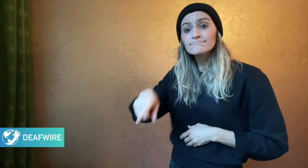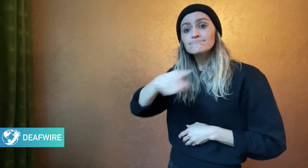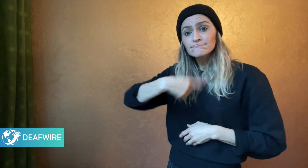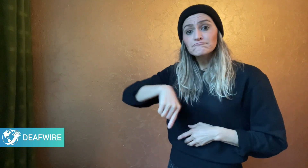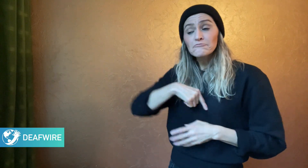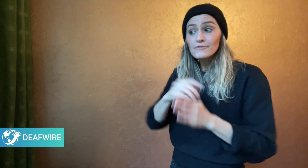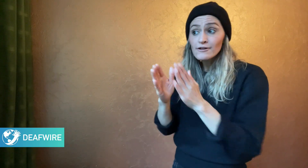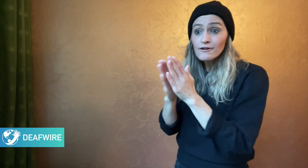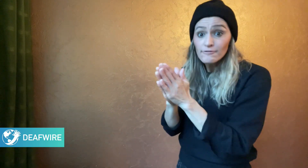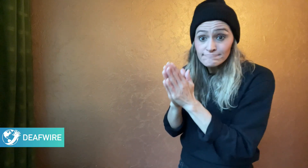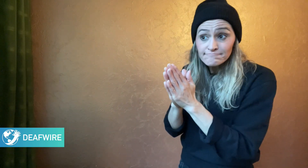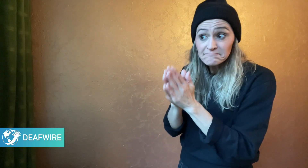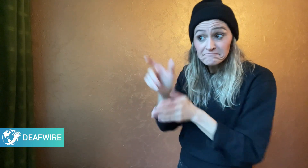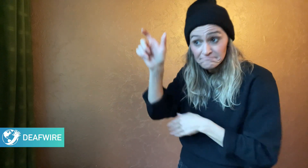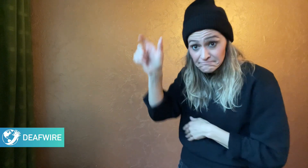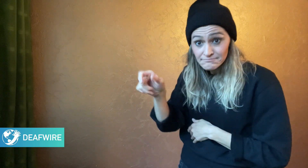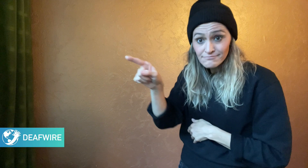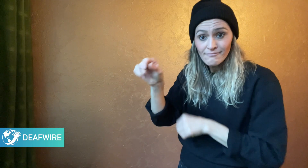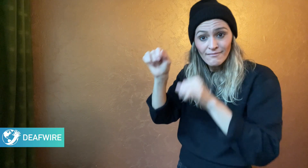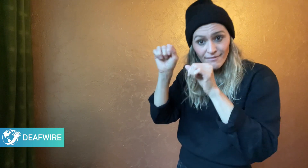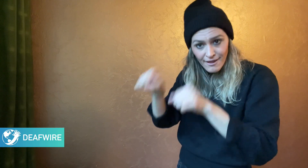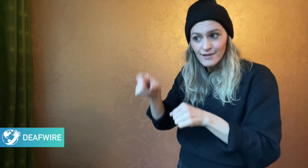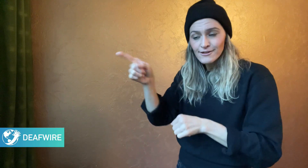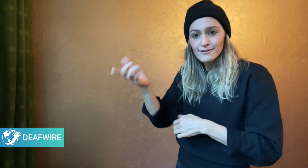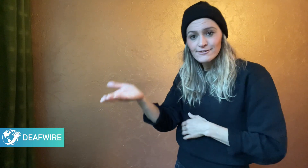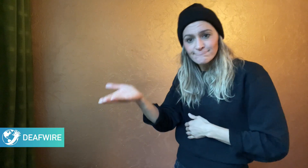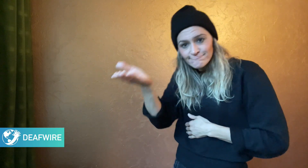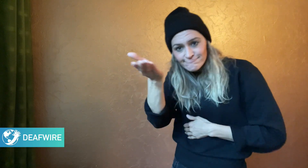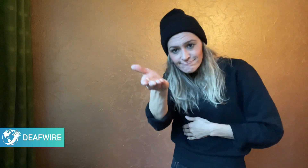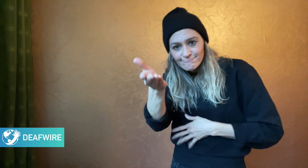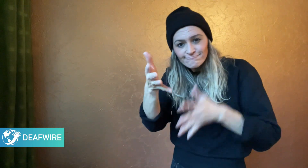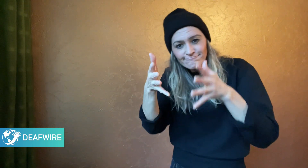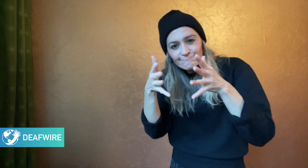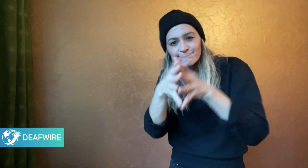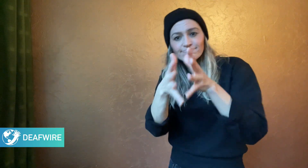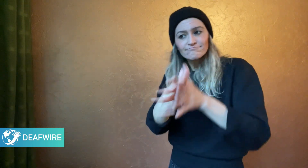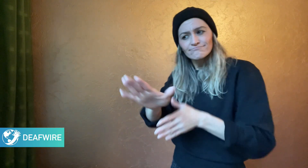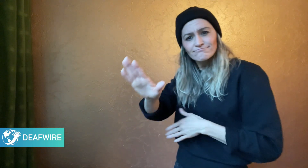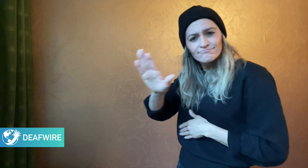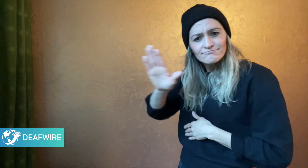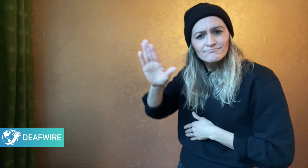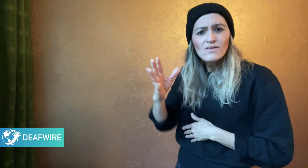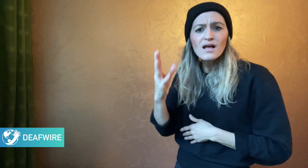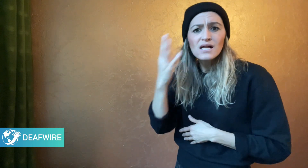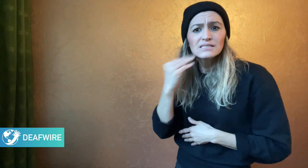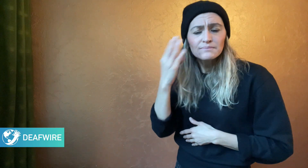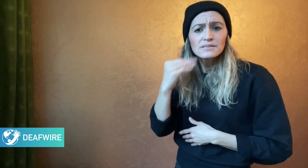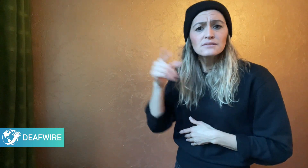We asked her to share her experiences